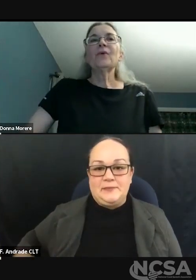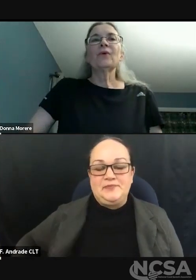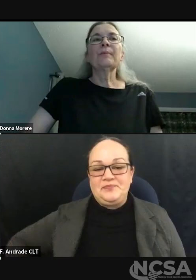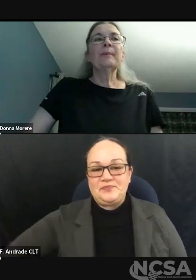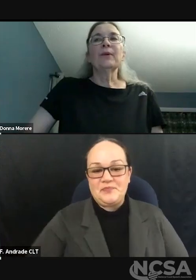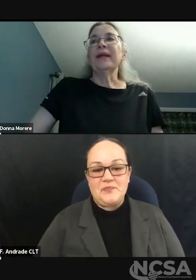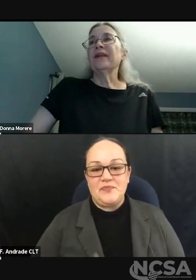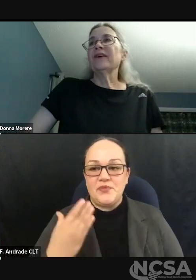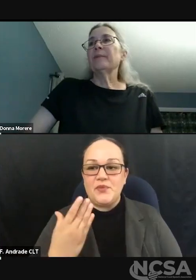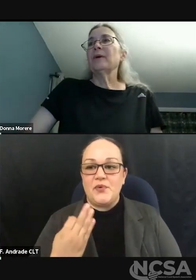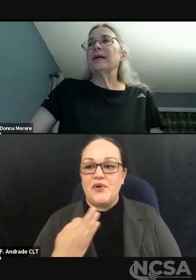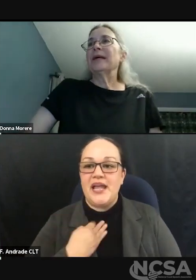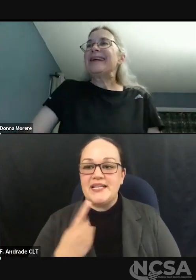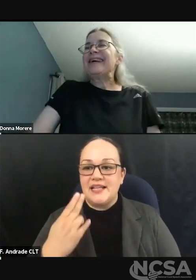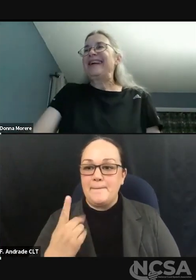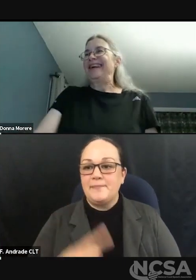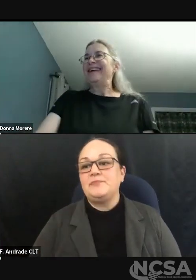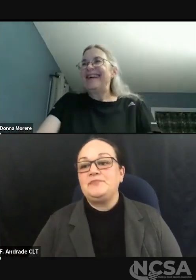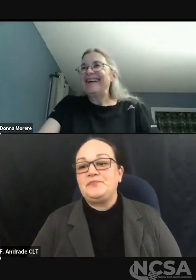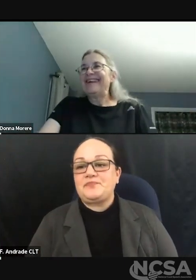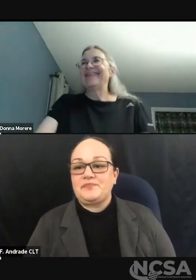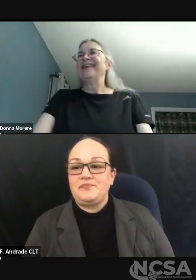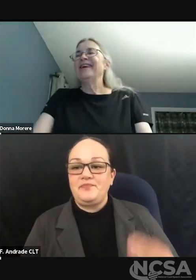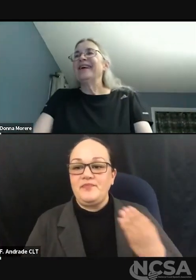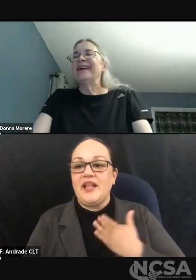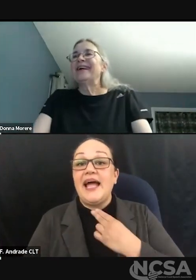More people put hands up. Scott: I can read the questions